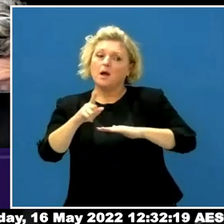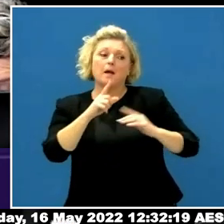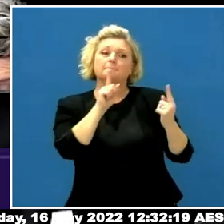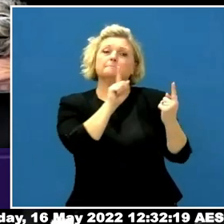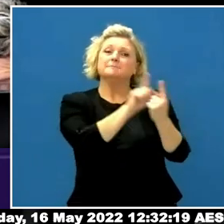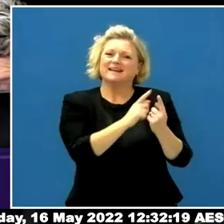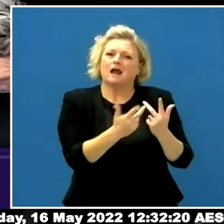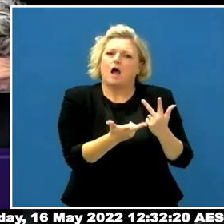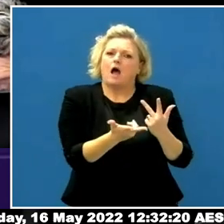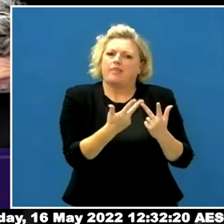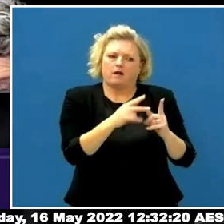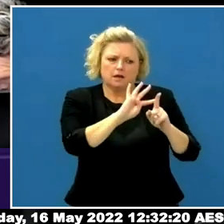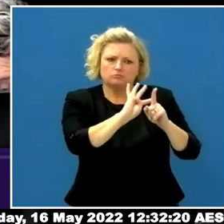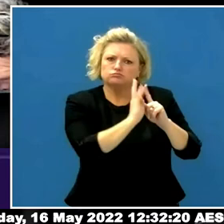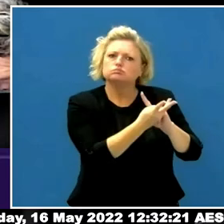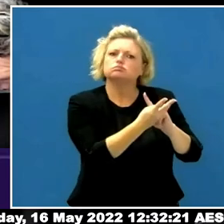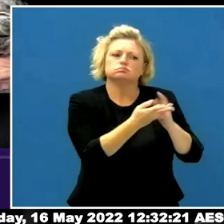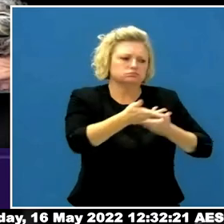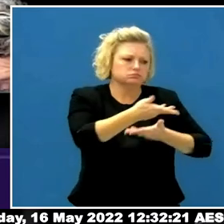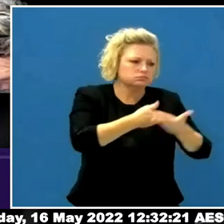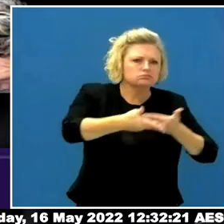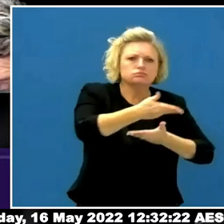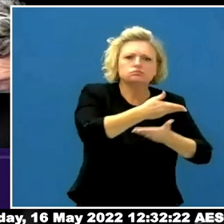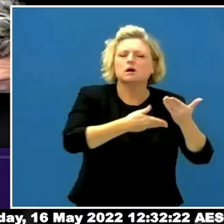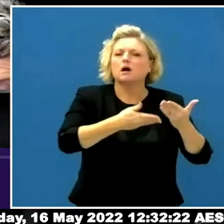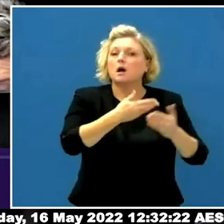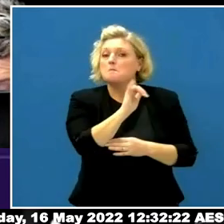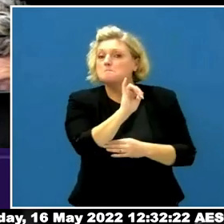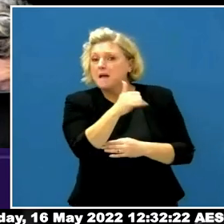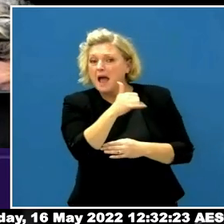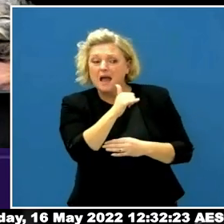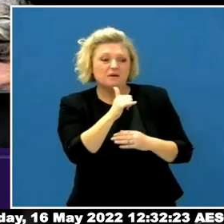They'll play basketball. They'll go to a park and have barbecues.